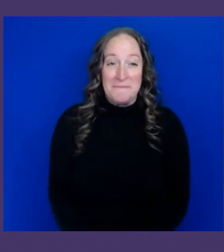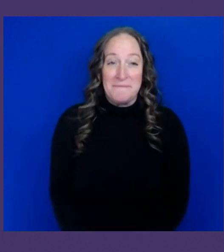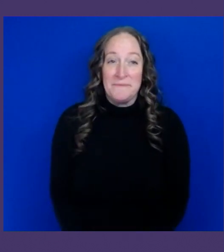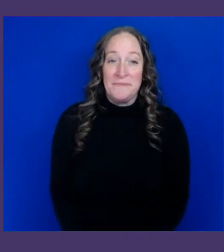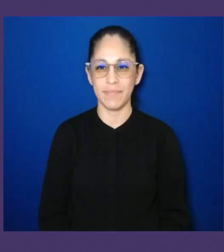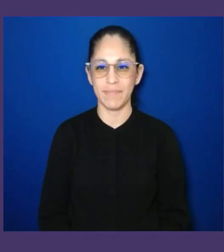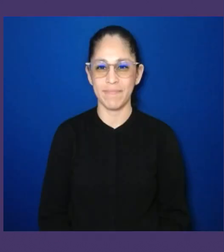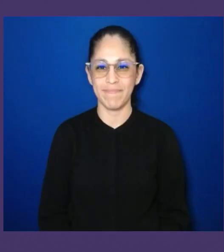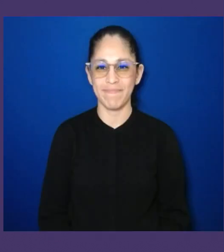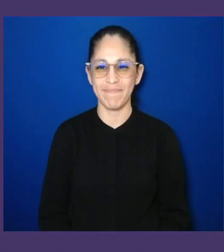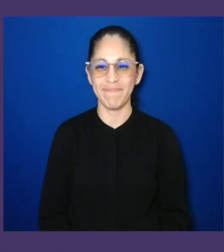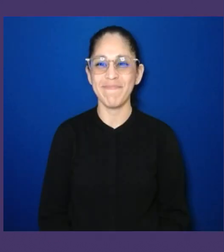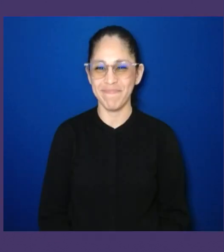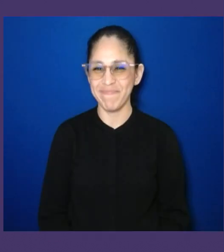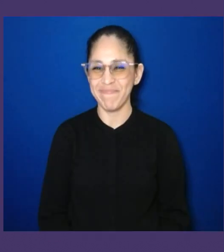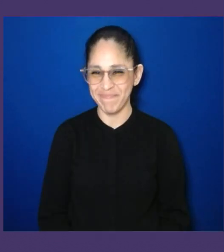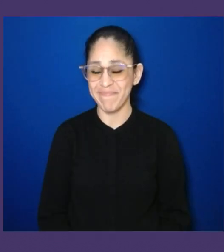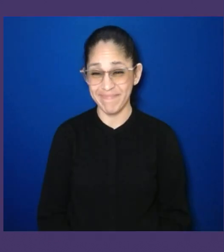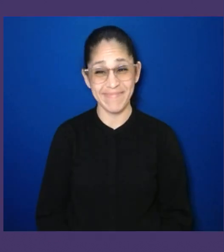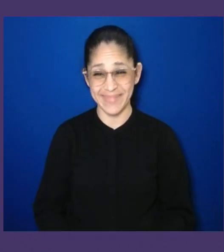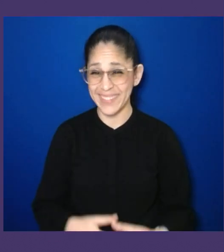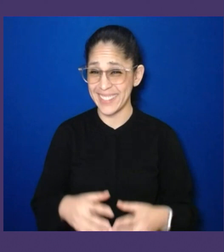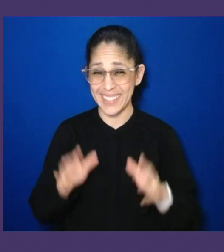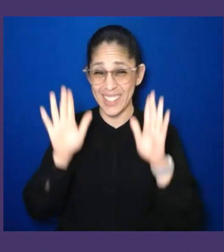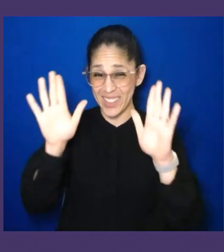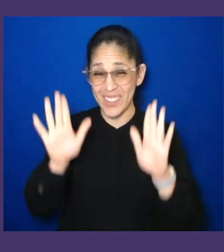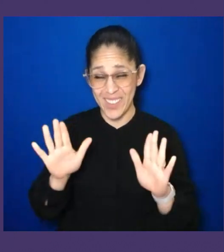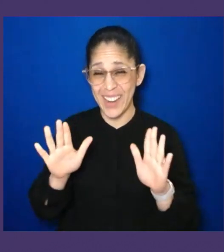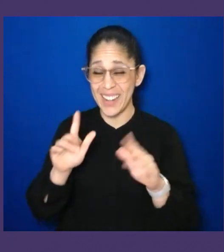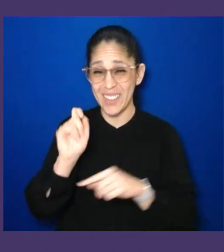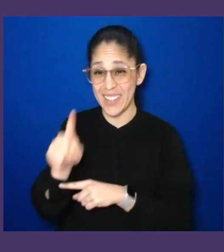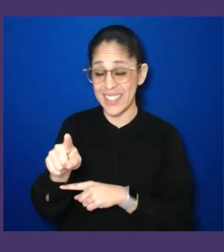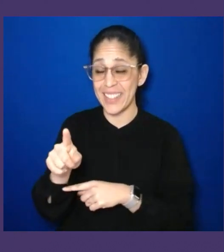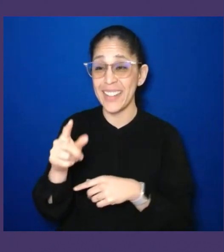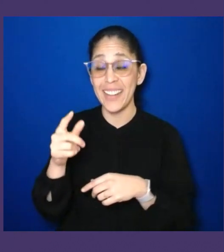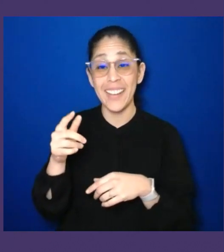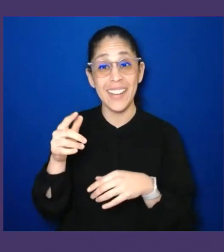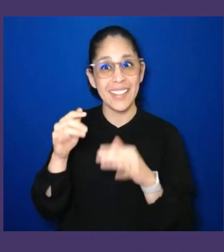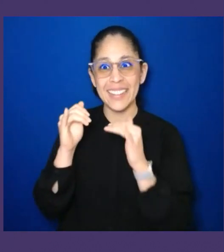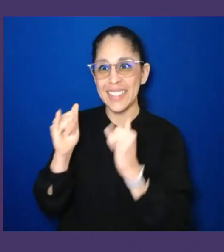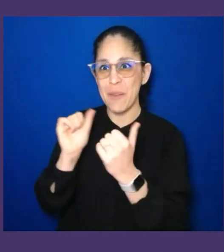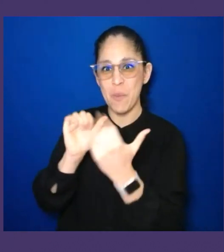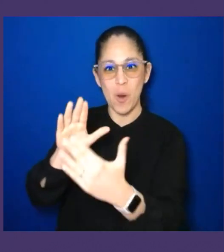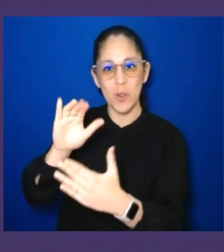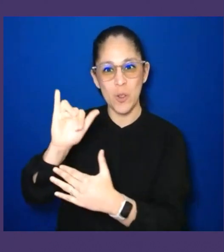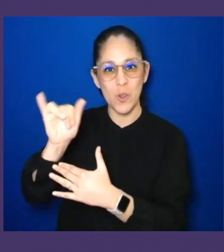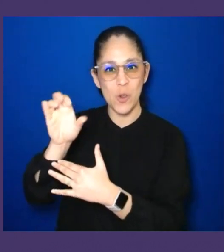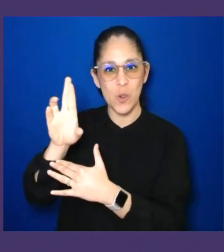I'm going to do what Jordan did. I'm going to give a short answer and then I'm going to elaborate for a while, because the short answer is